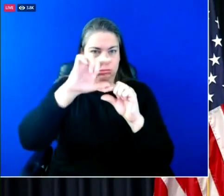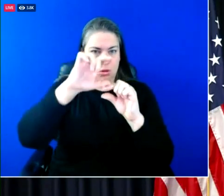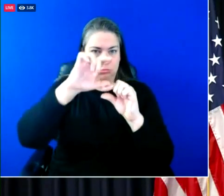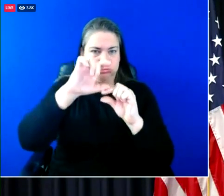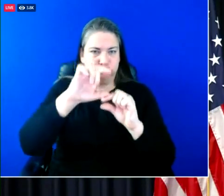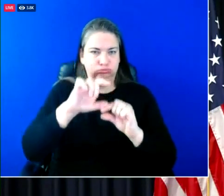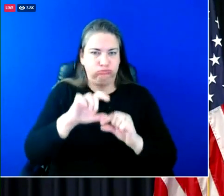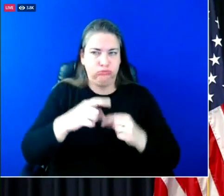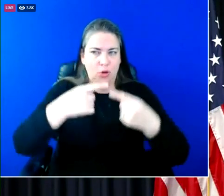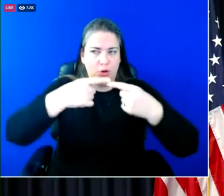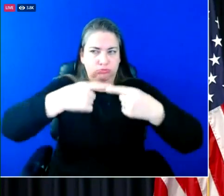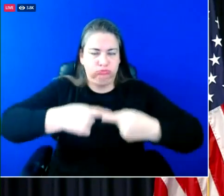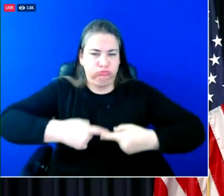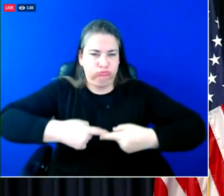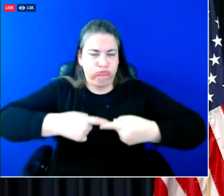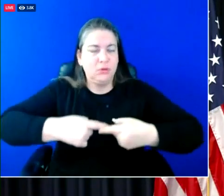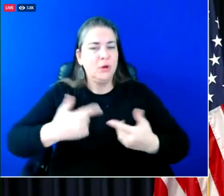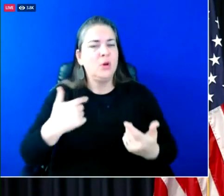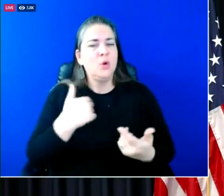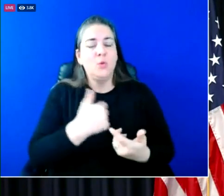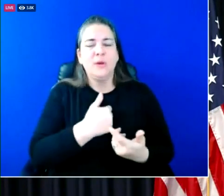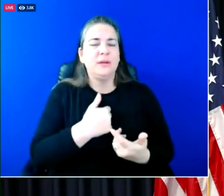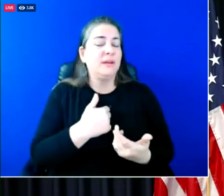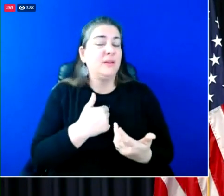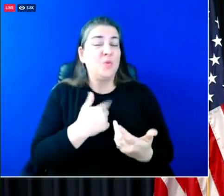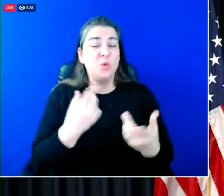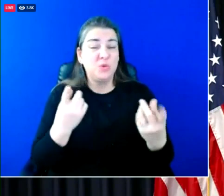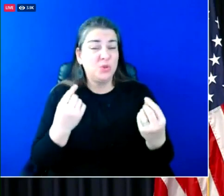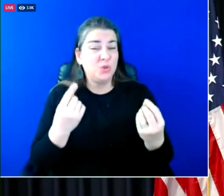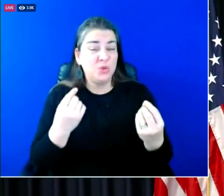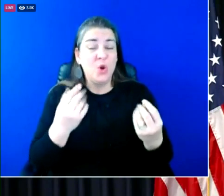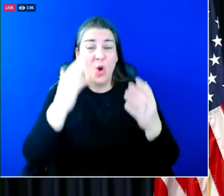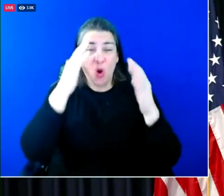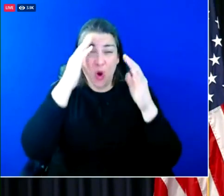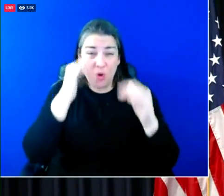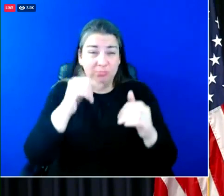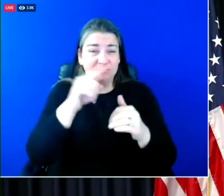Onley. Sporadic outages Hopefully, the power companies have done an